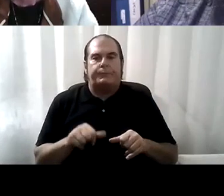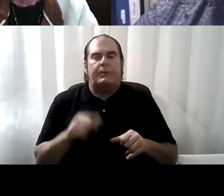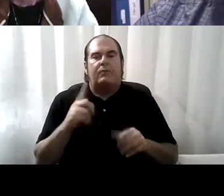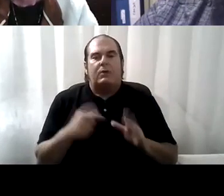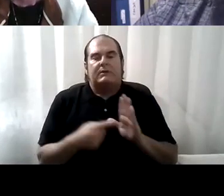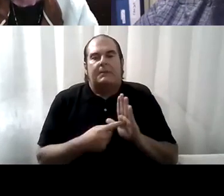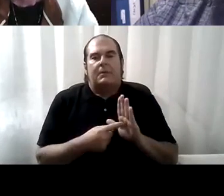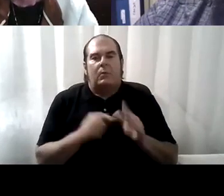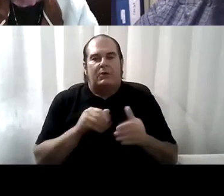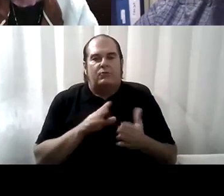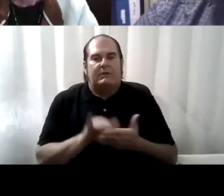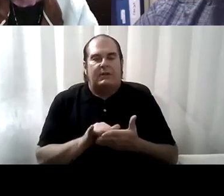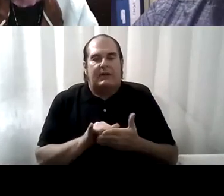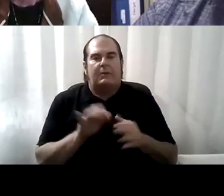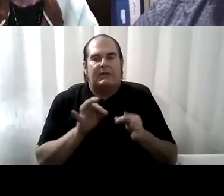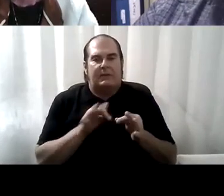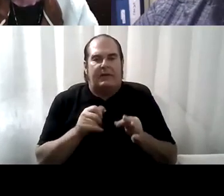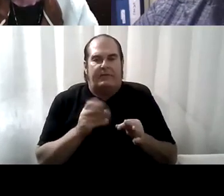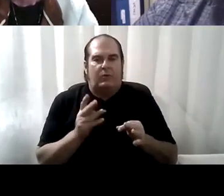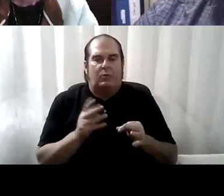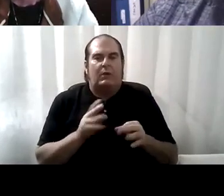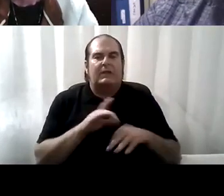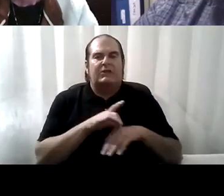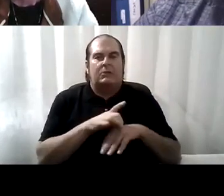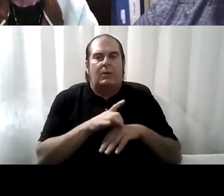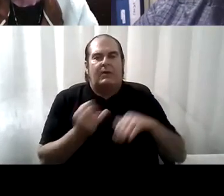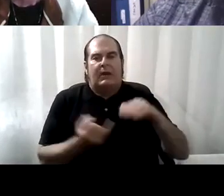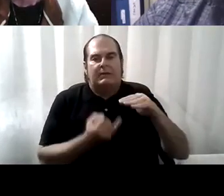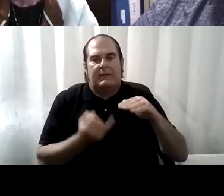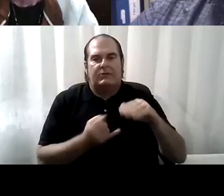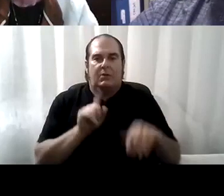a few of them. Geographic isolation is one.